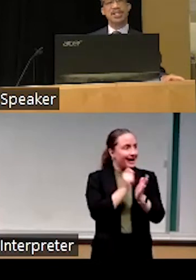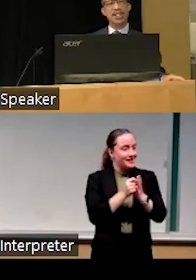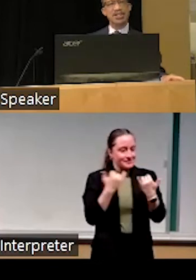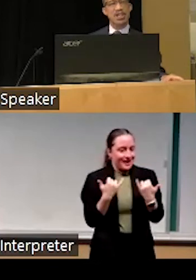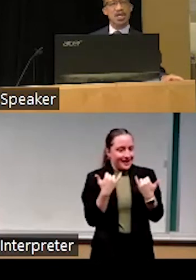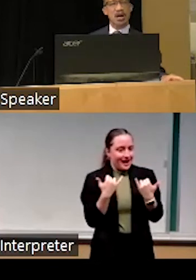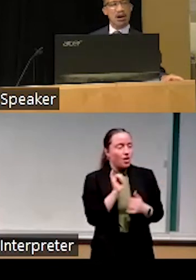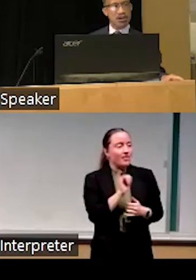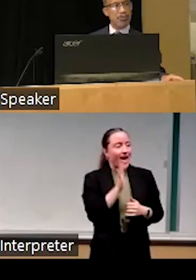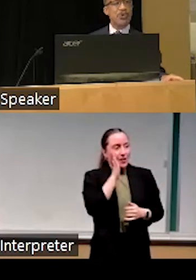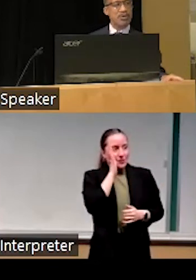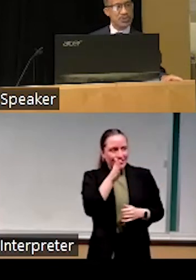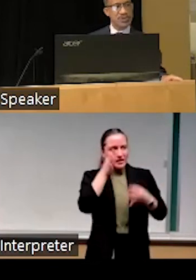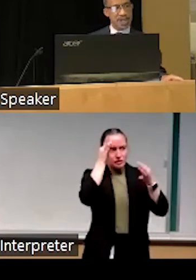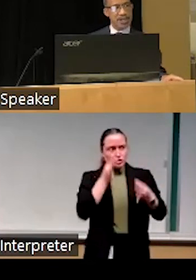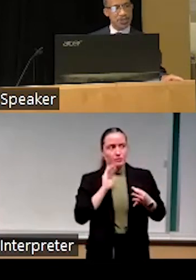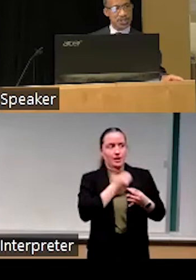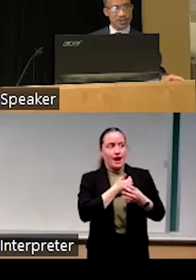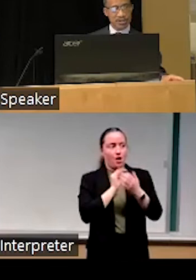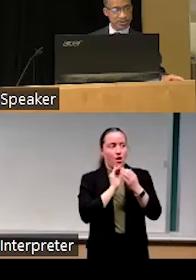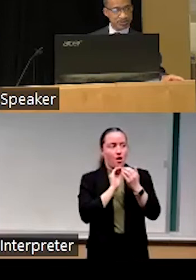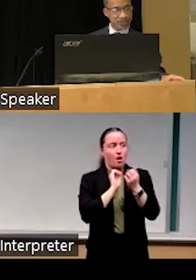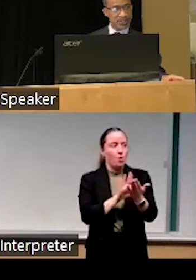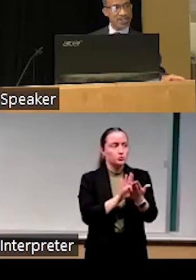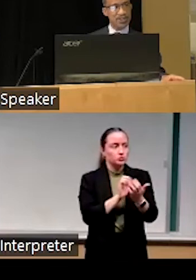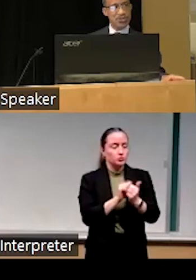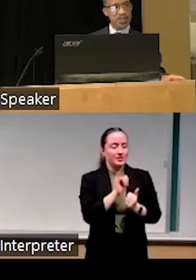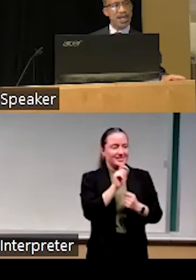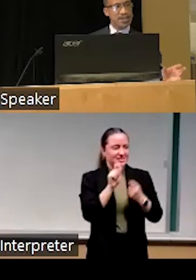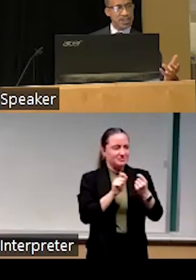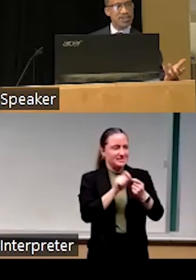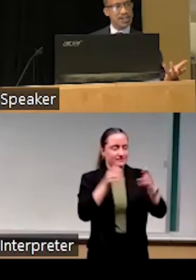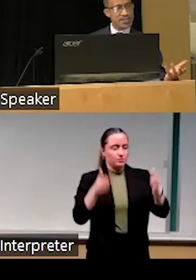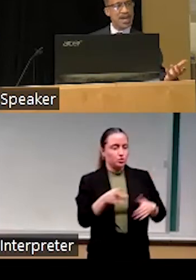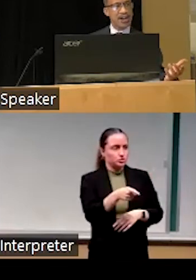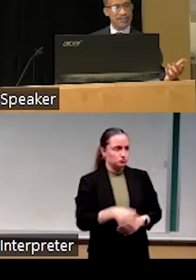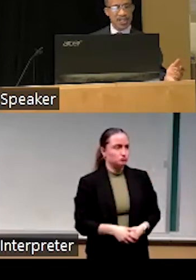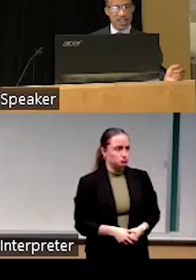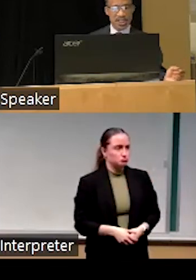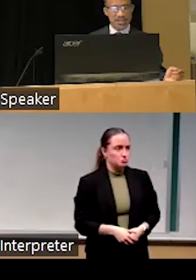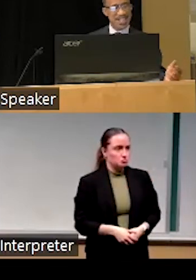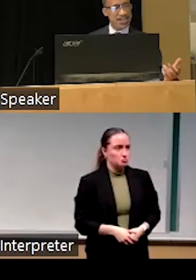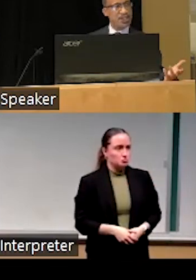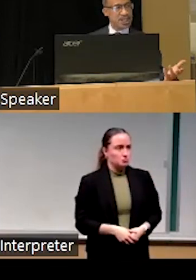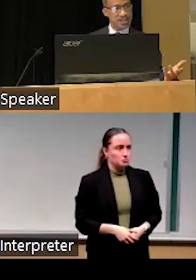extent our approach to that particular you know individual and I think that does have significant